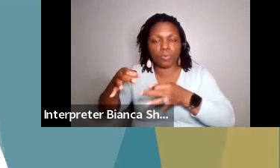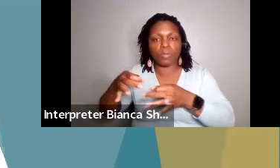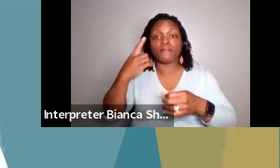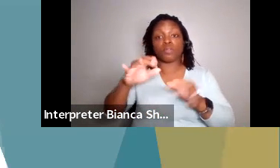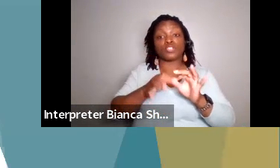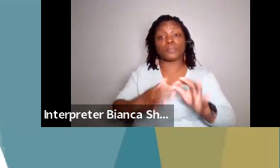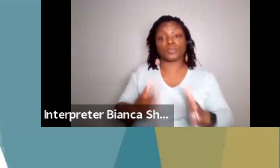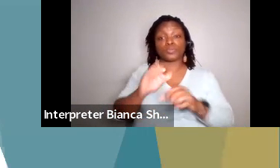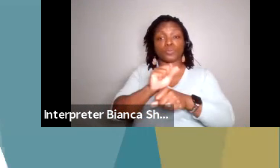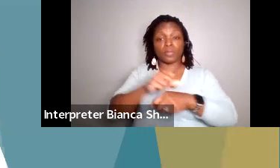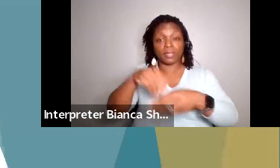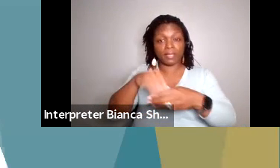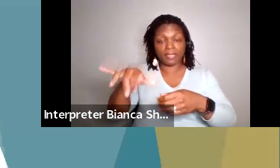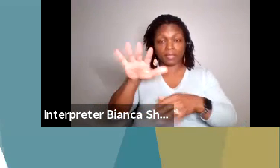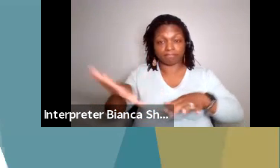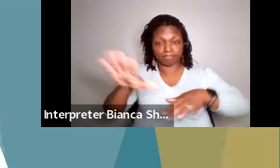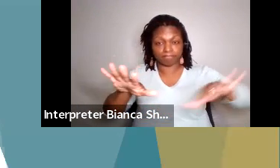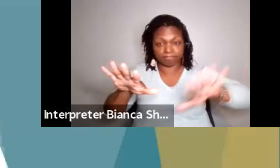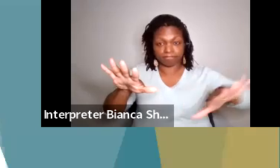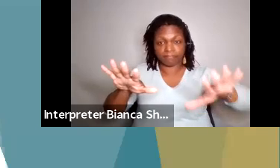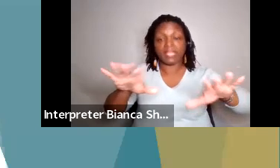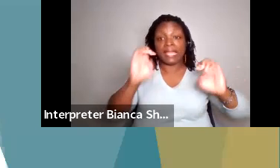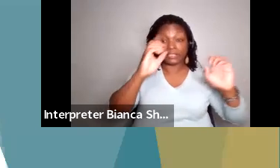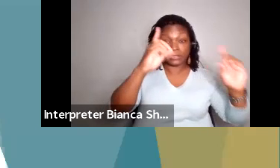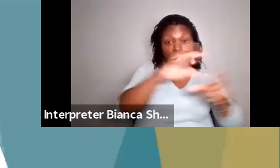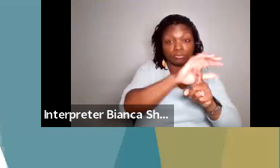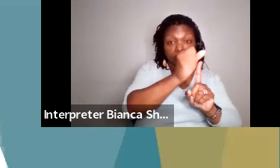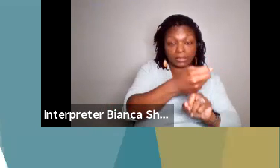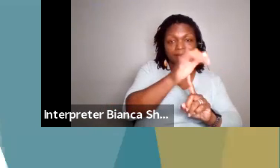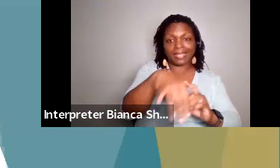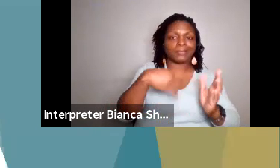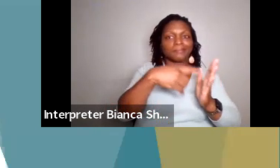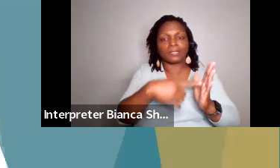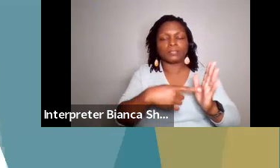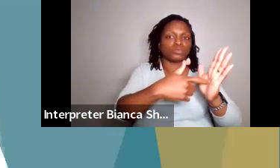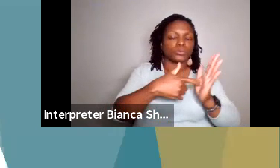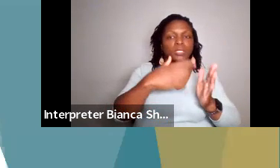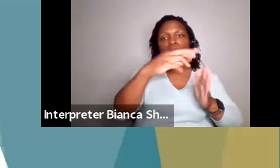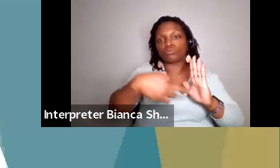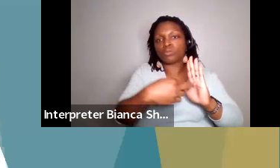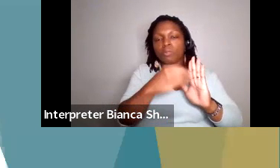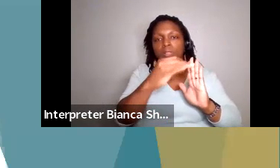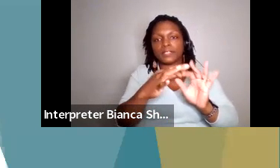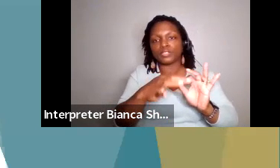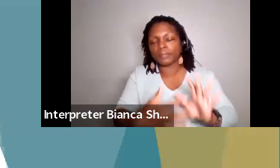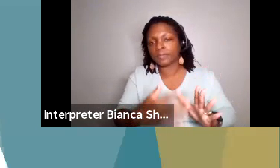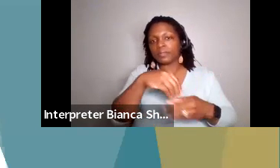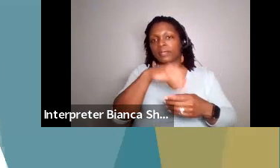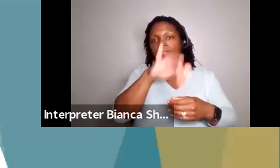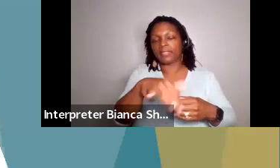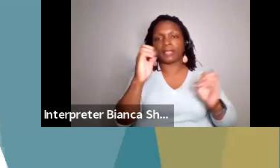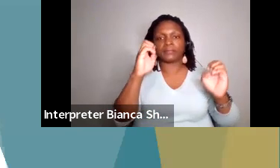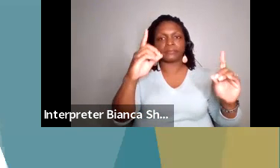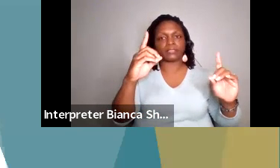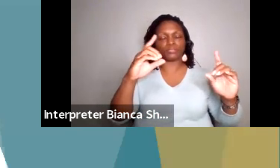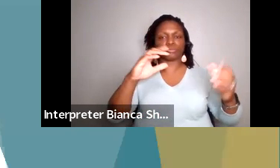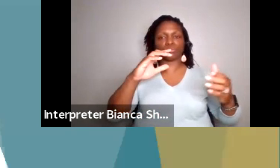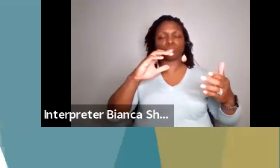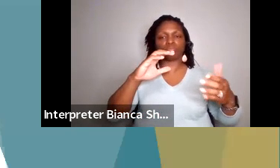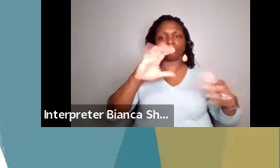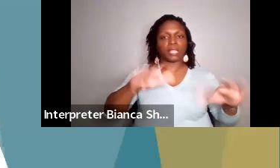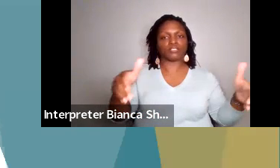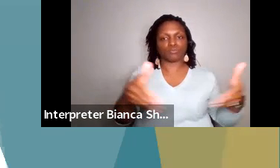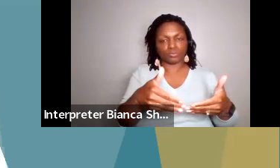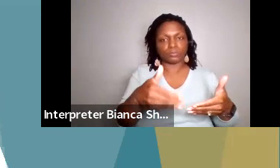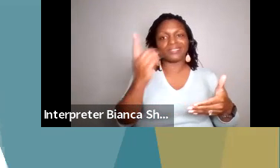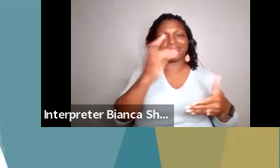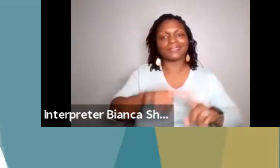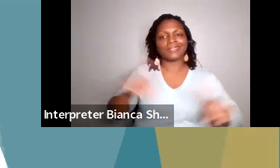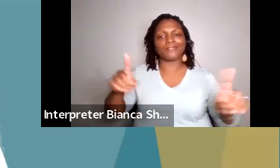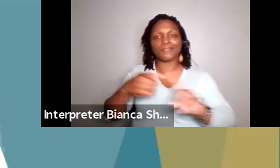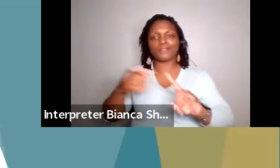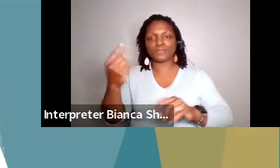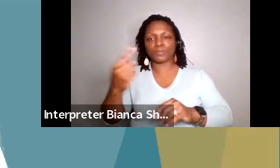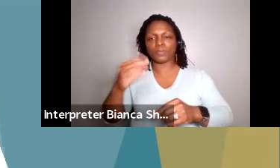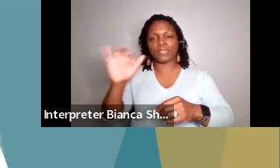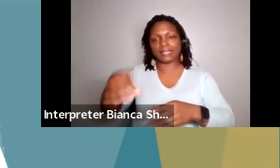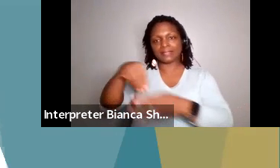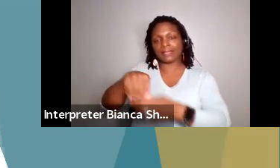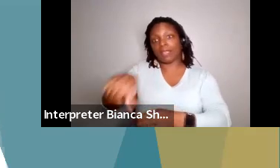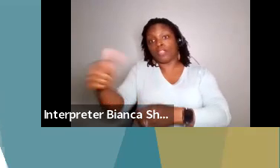That work in those particular sectors. so in educational setting, the the demands and the requirements and the role of an interpreter in an educational classroom look very different in some ways than someone who works in a community setting who works in